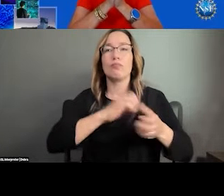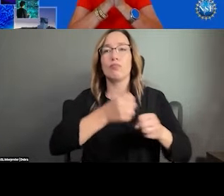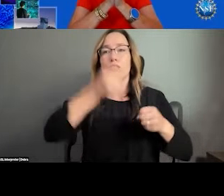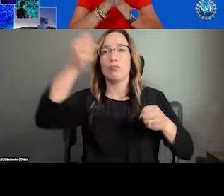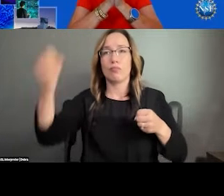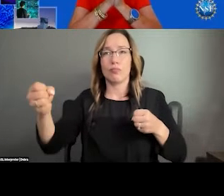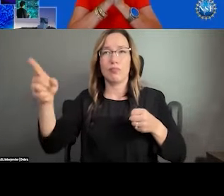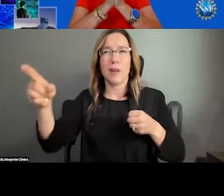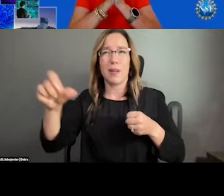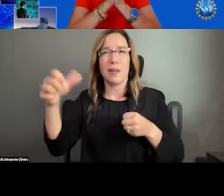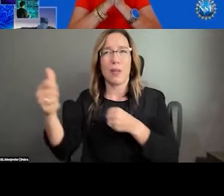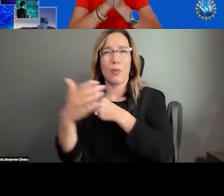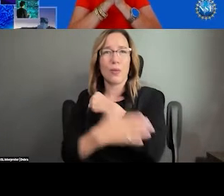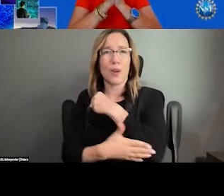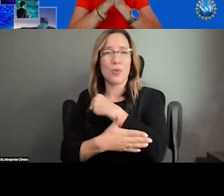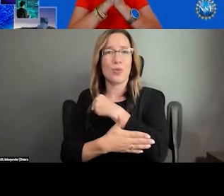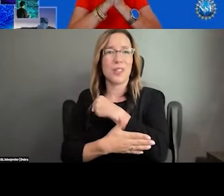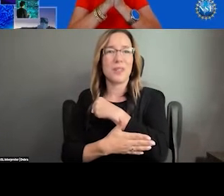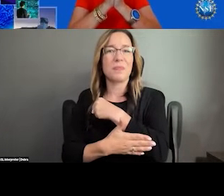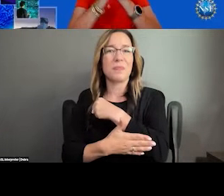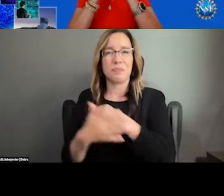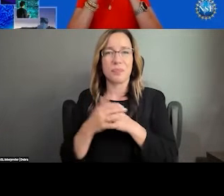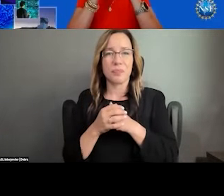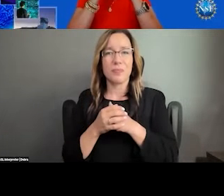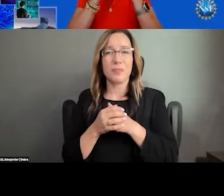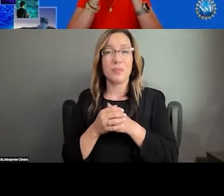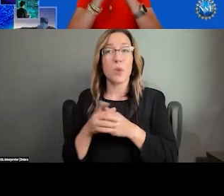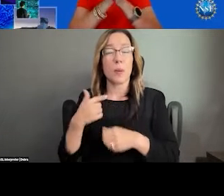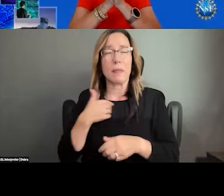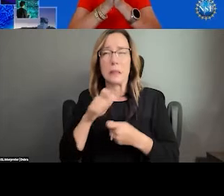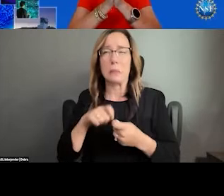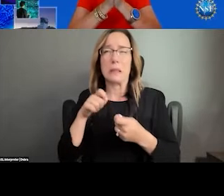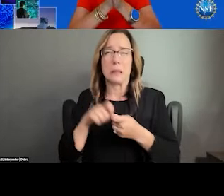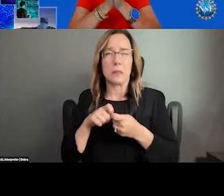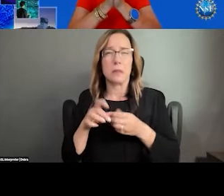We have some very specific guidance on when